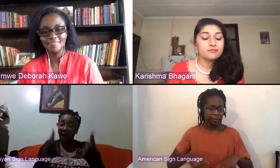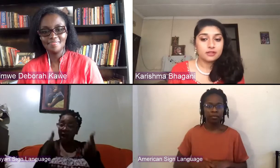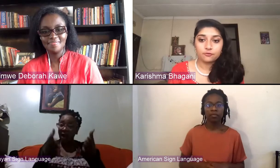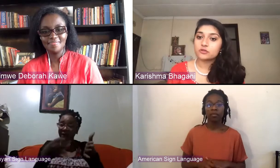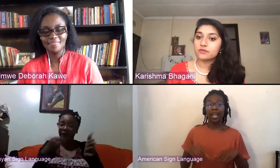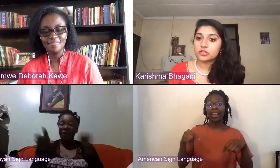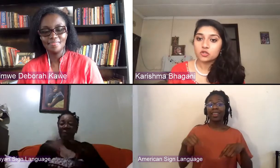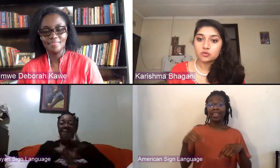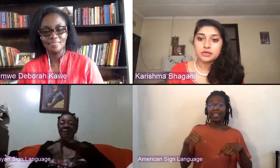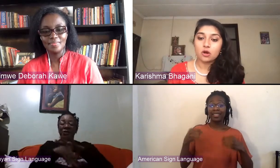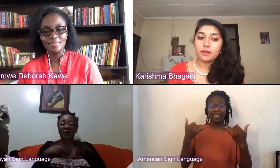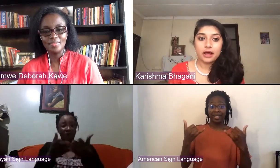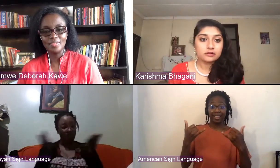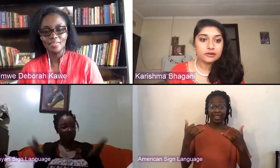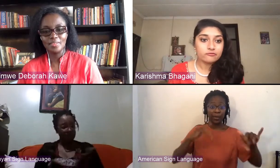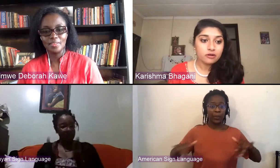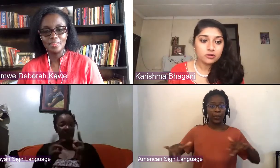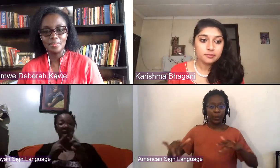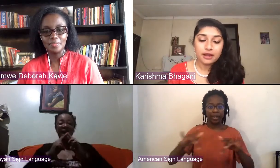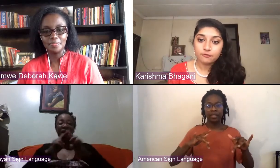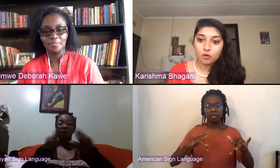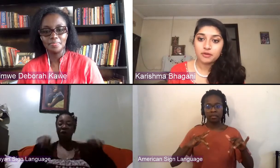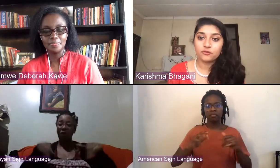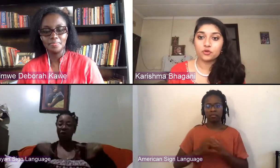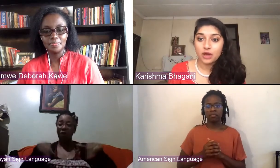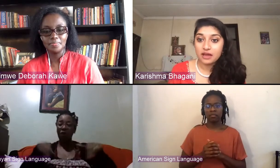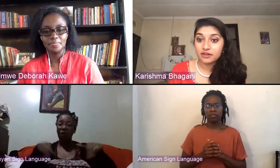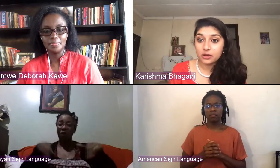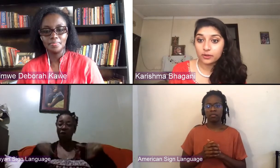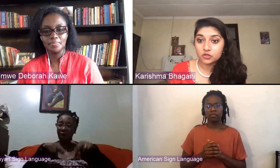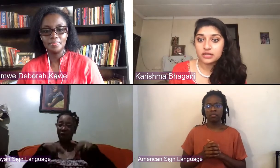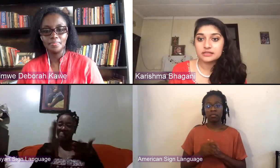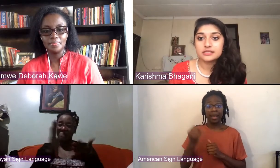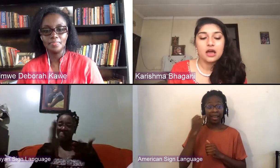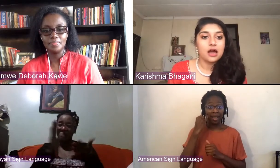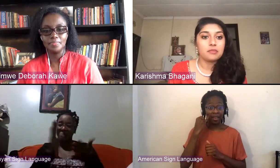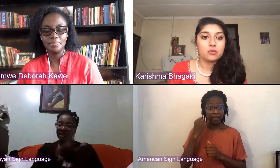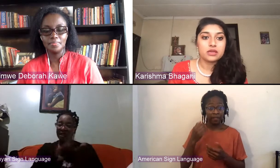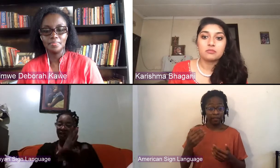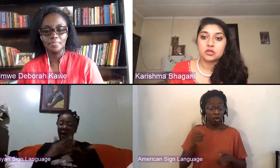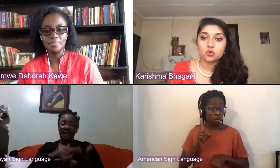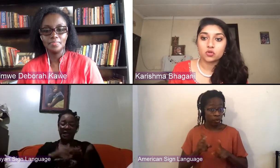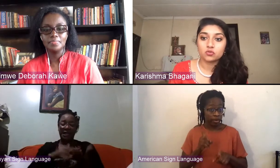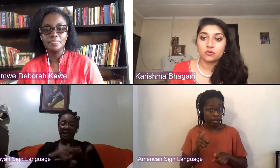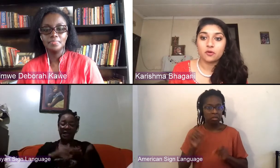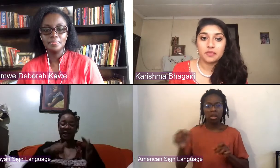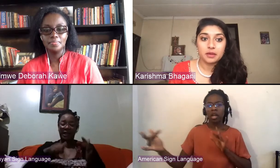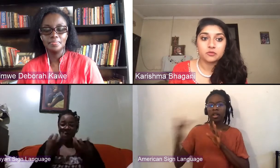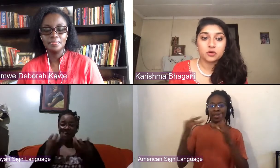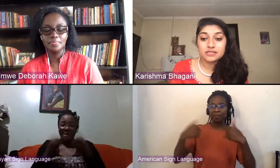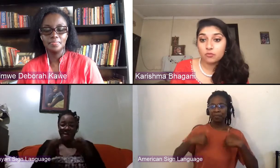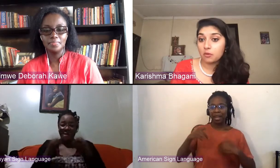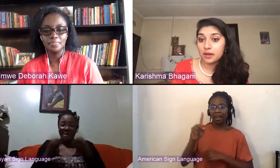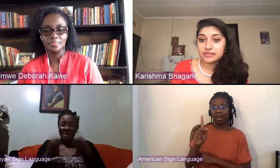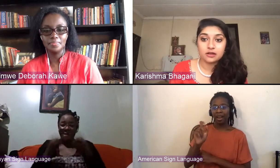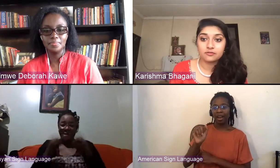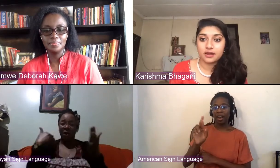feel free to reach out to me on my all round platform. If you do have any questions and we can be sure to forward them to Asiimwe or myself